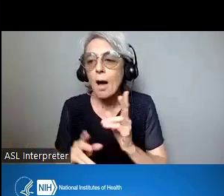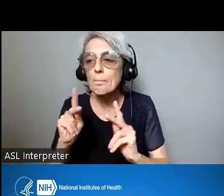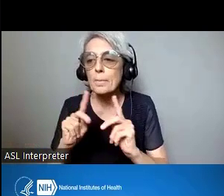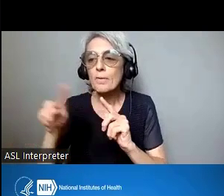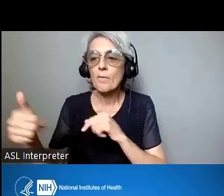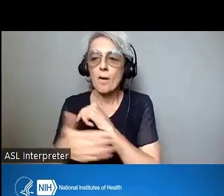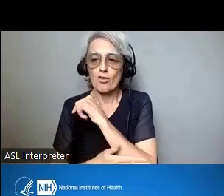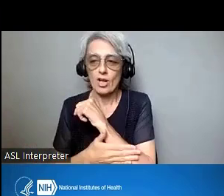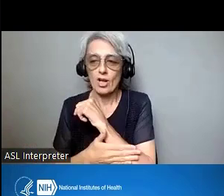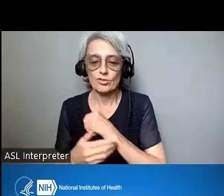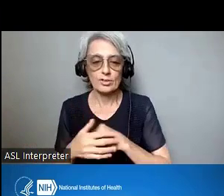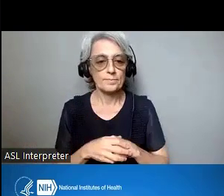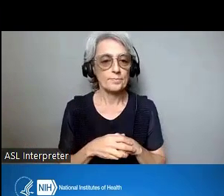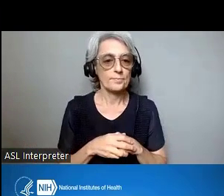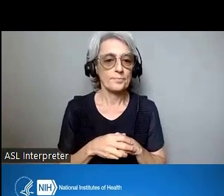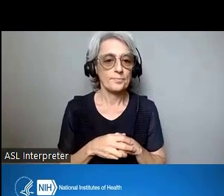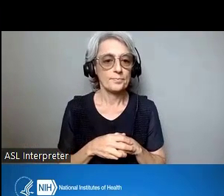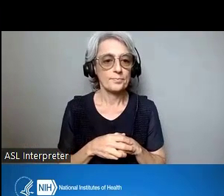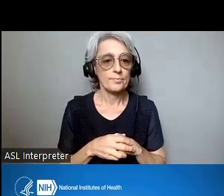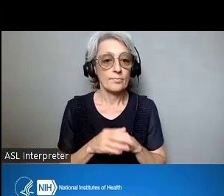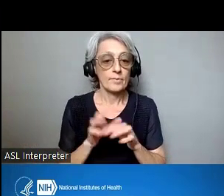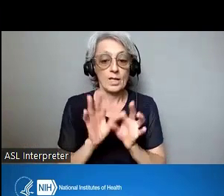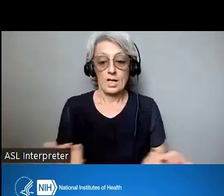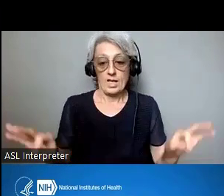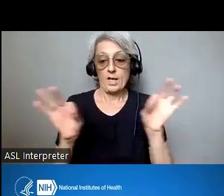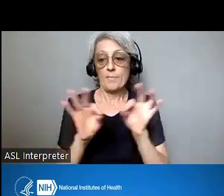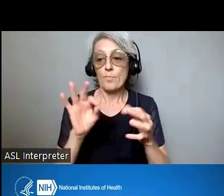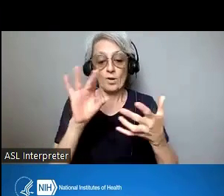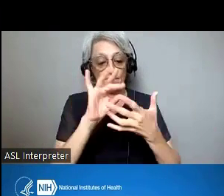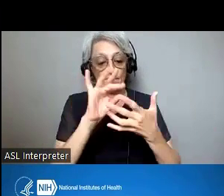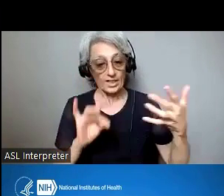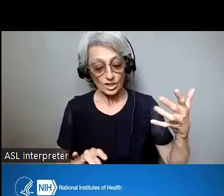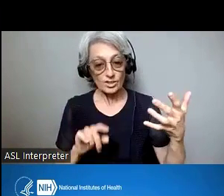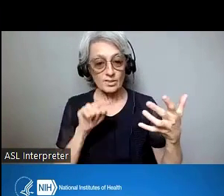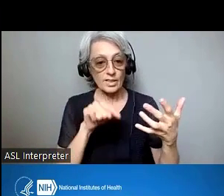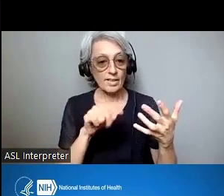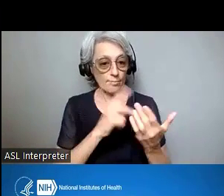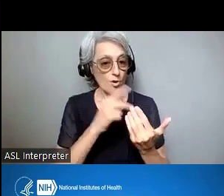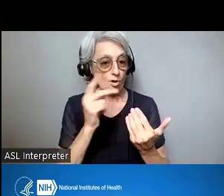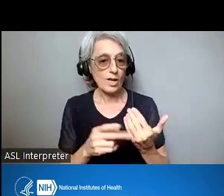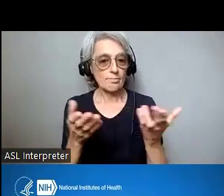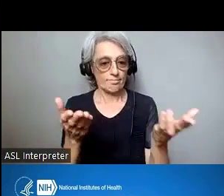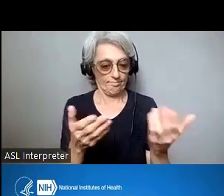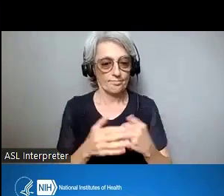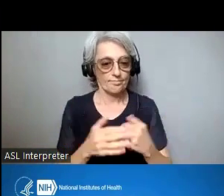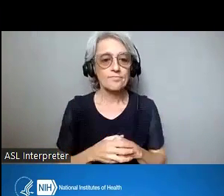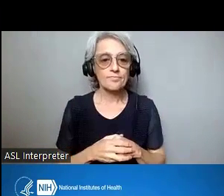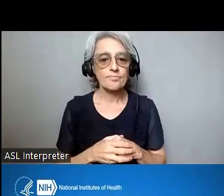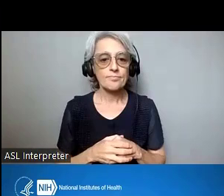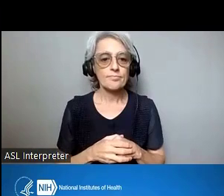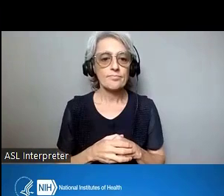So, some key features of the program are shown here, and what is first and foremost to remember